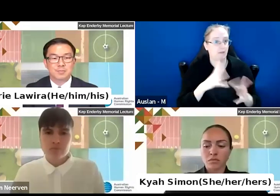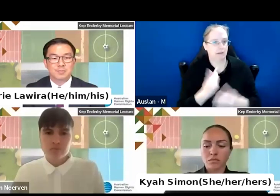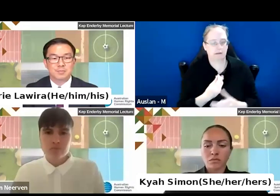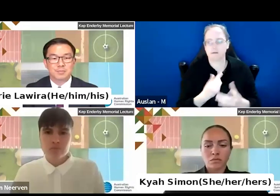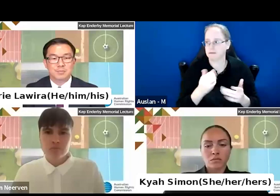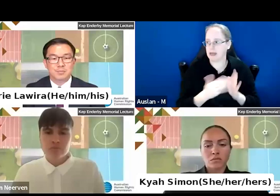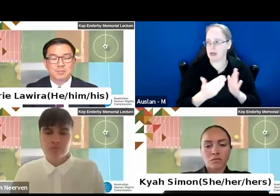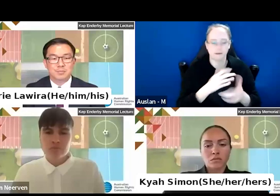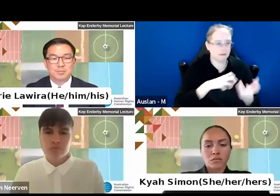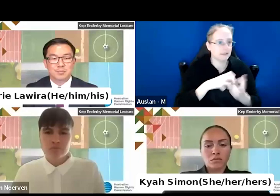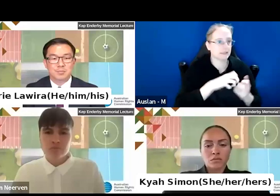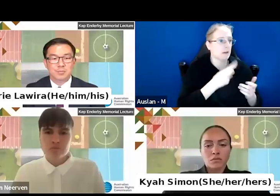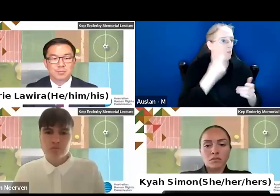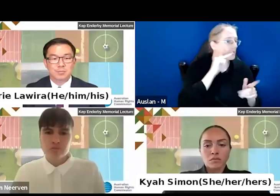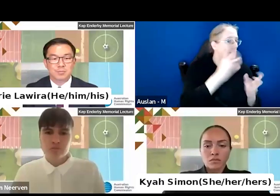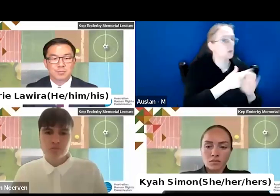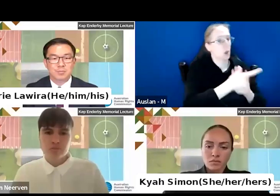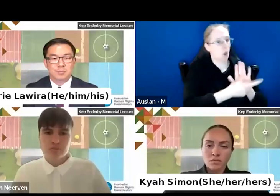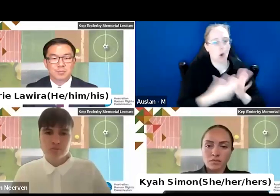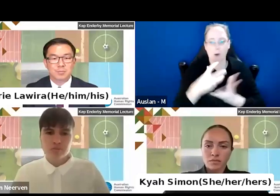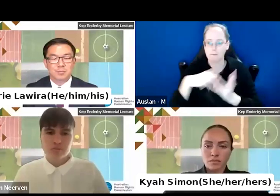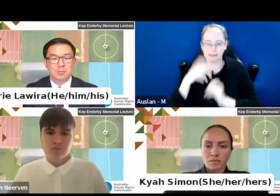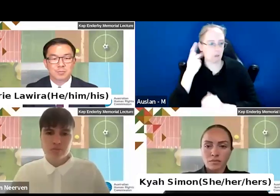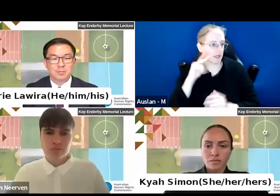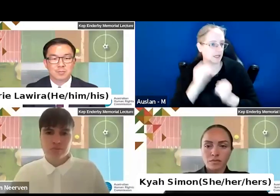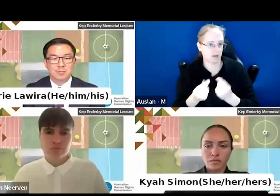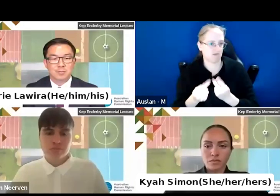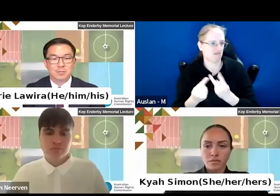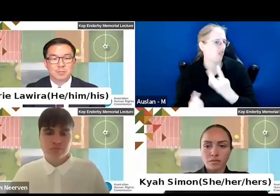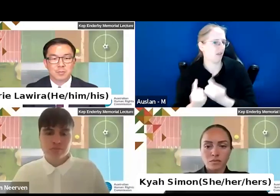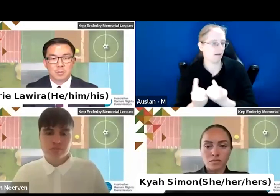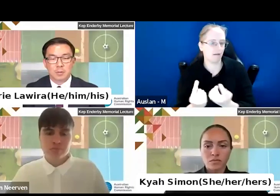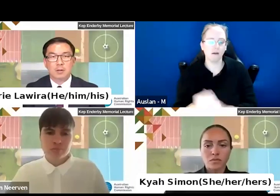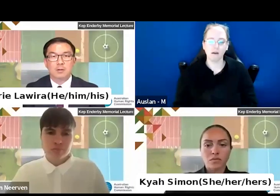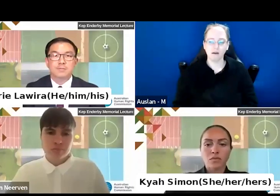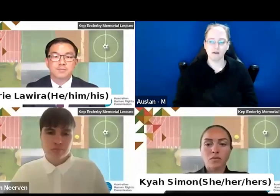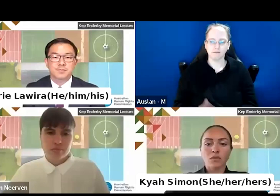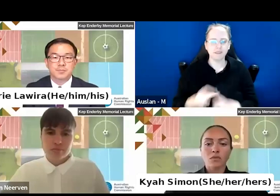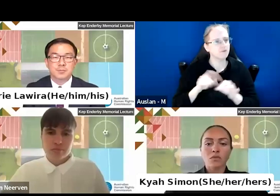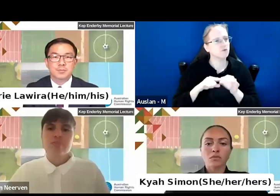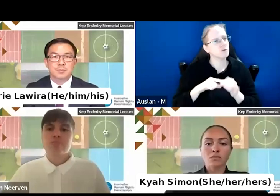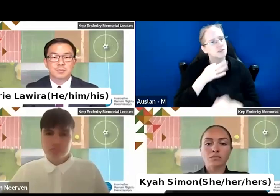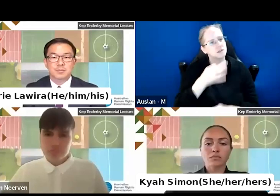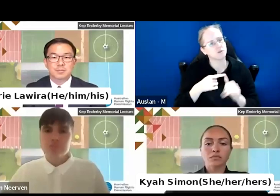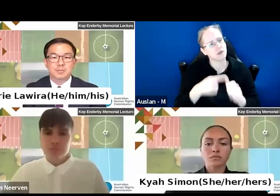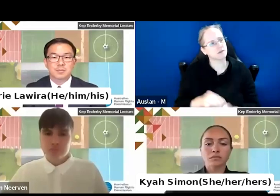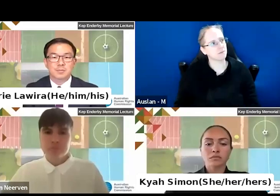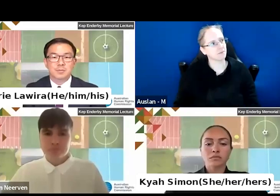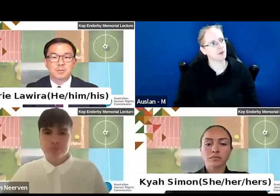mixing politics with law, mixing politics with other things. It's a difficult question to answer because what is political for one person, community or nation?